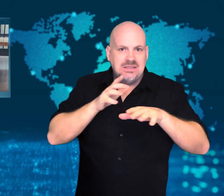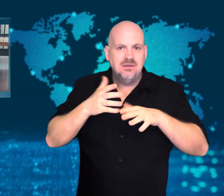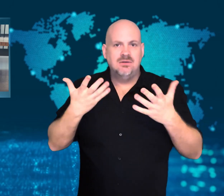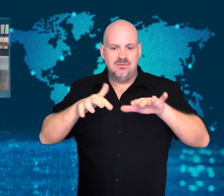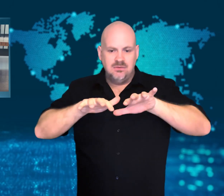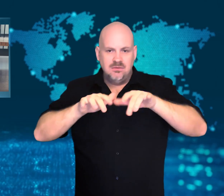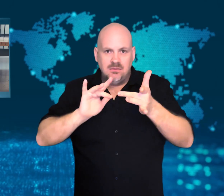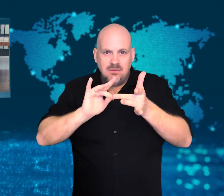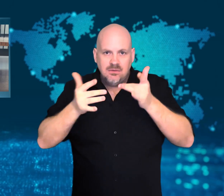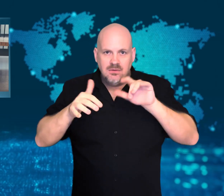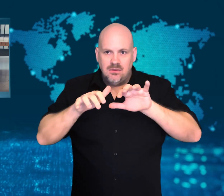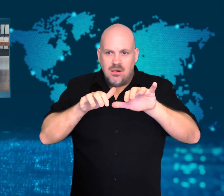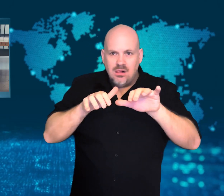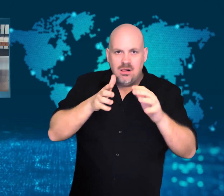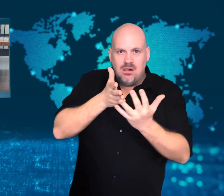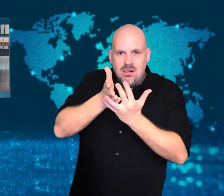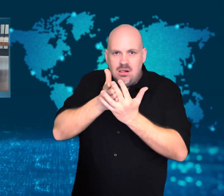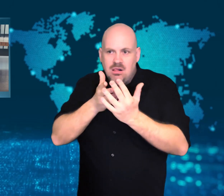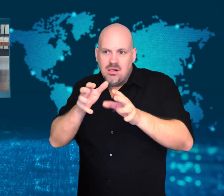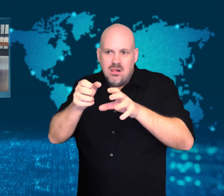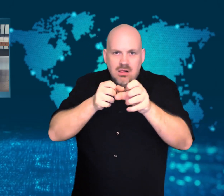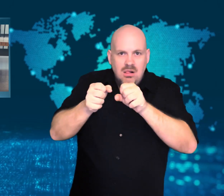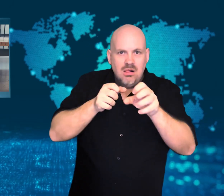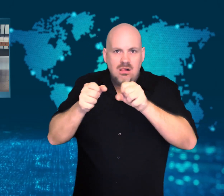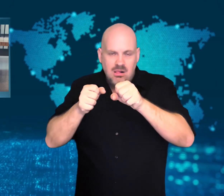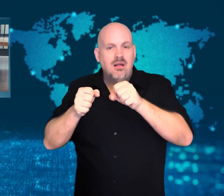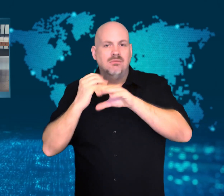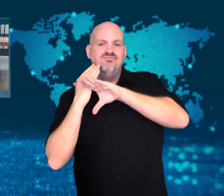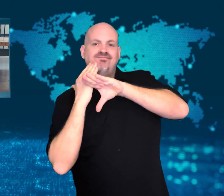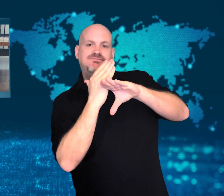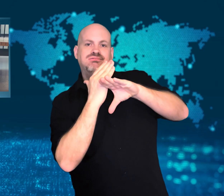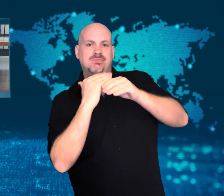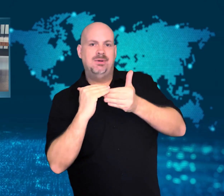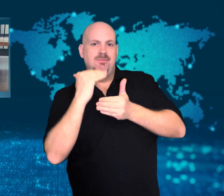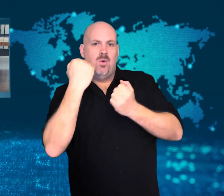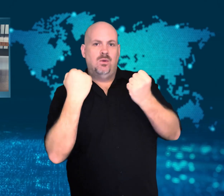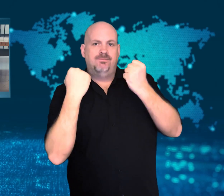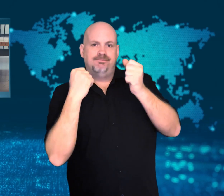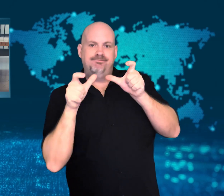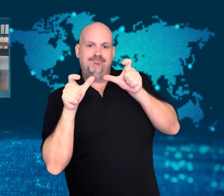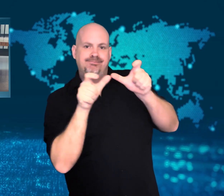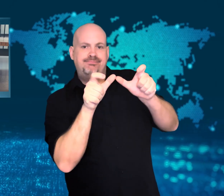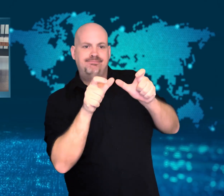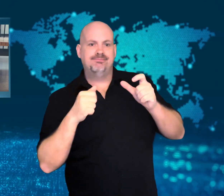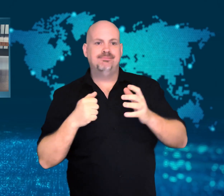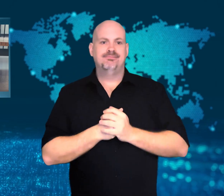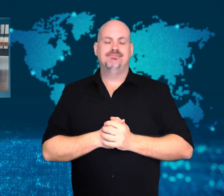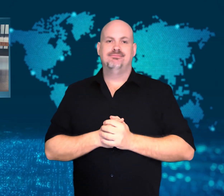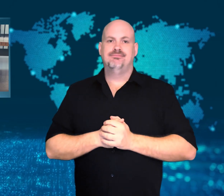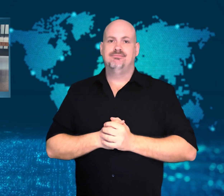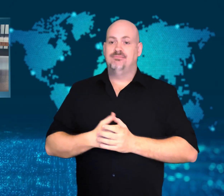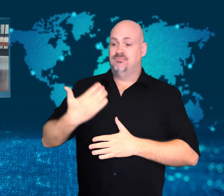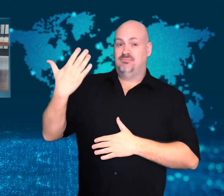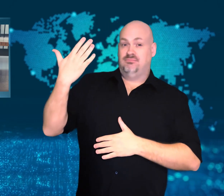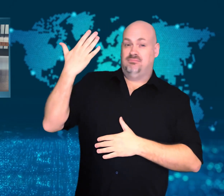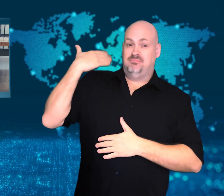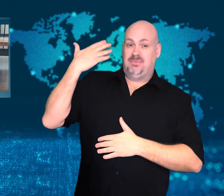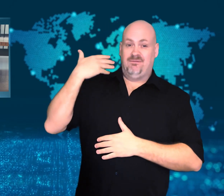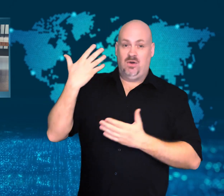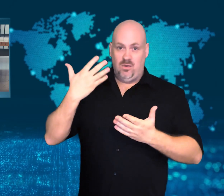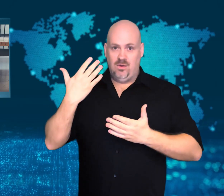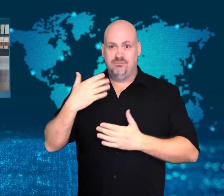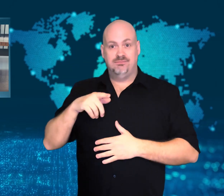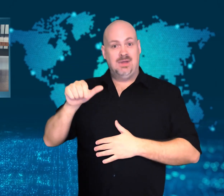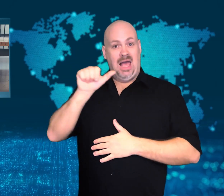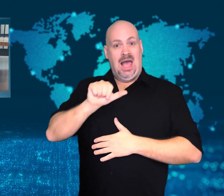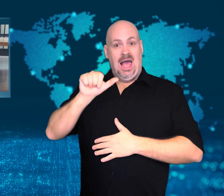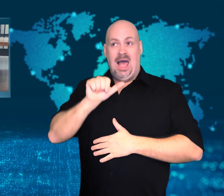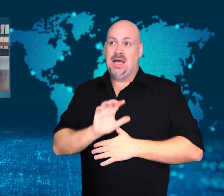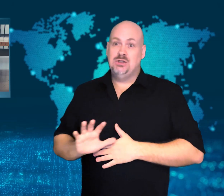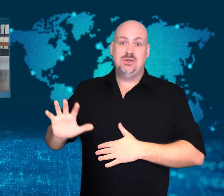Defenders of the bill say children and young people under 16 will no